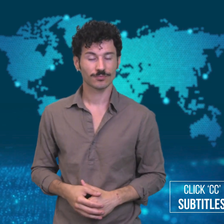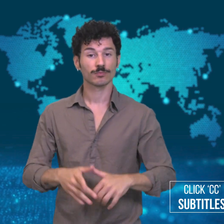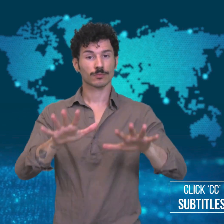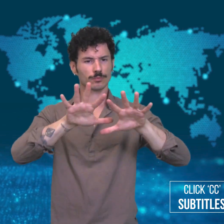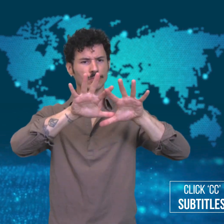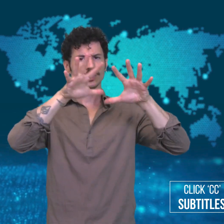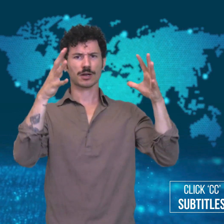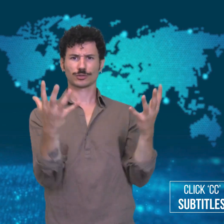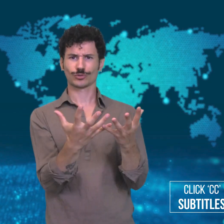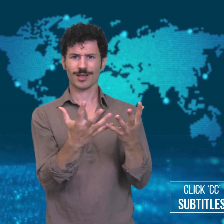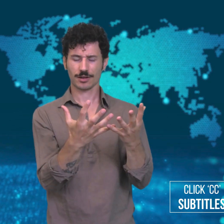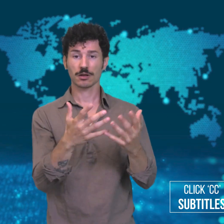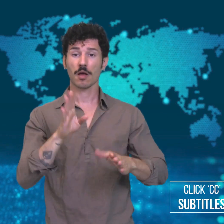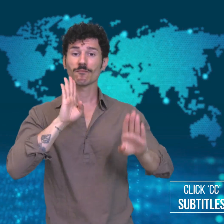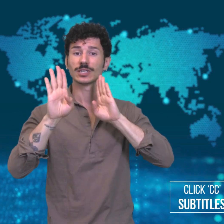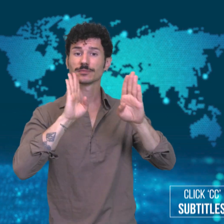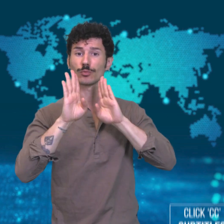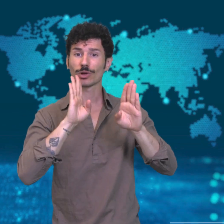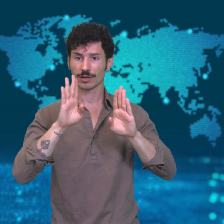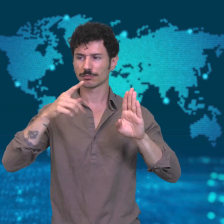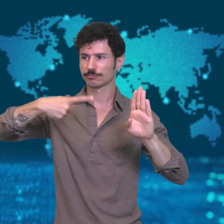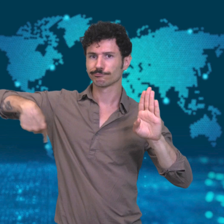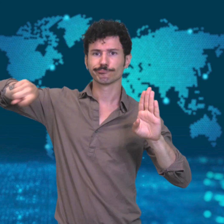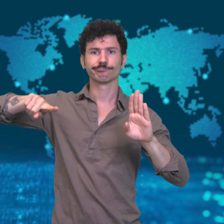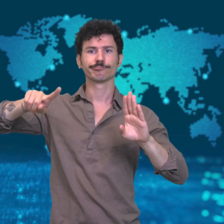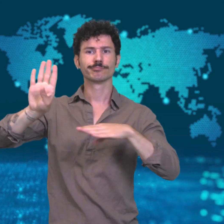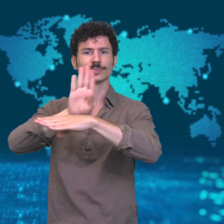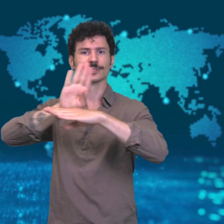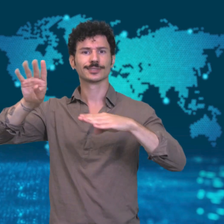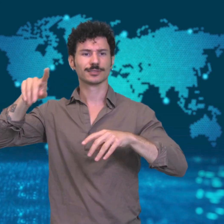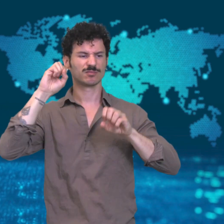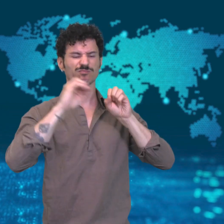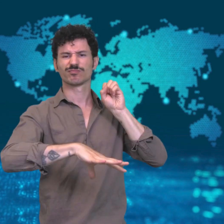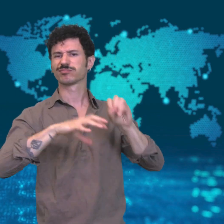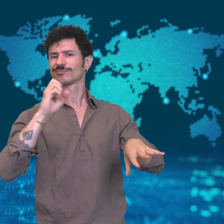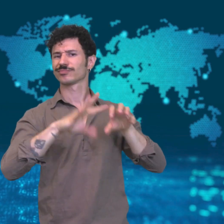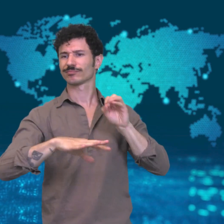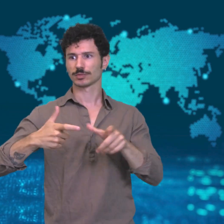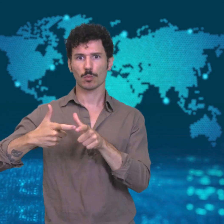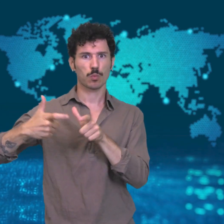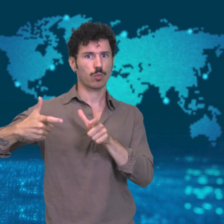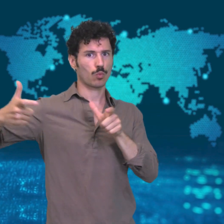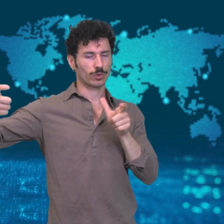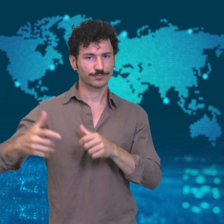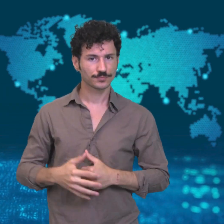Facebook boycotts growing.